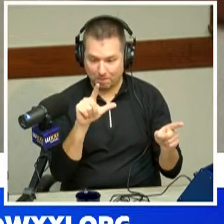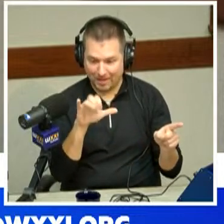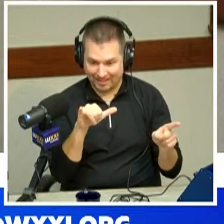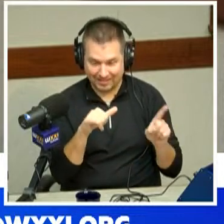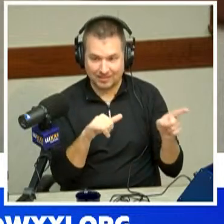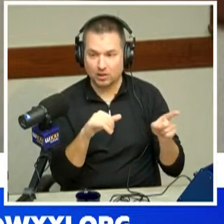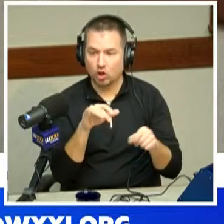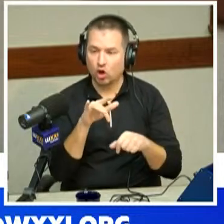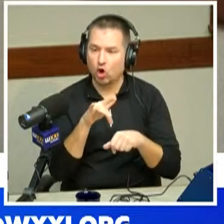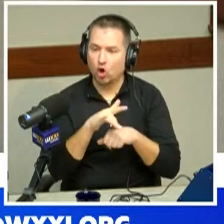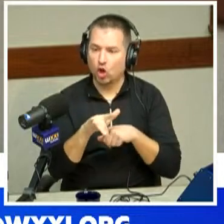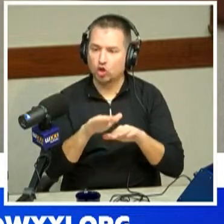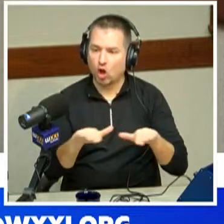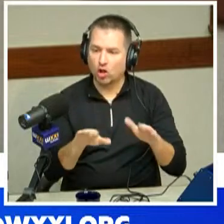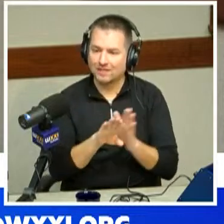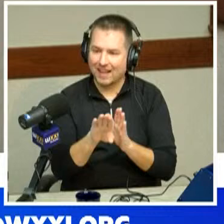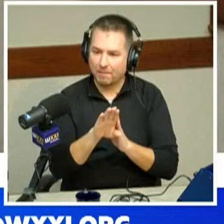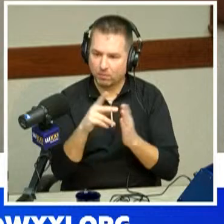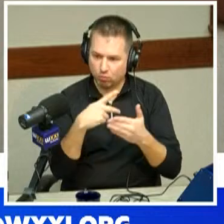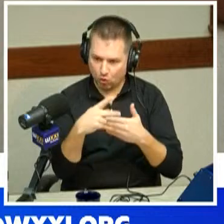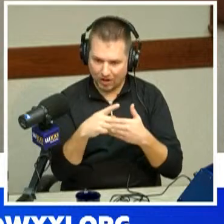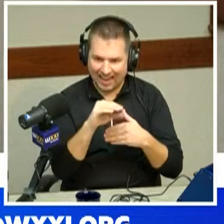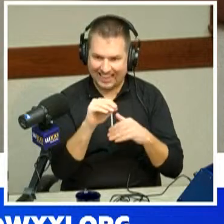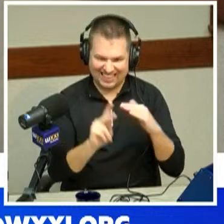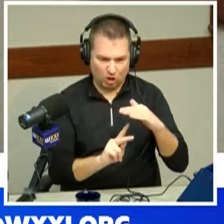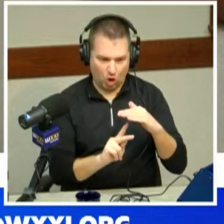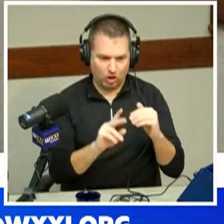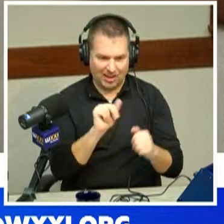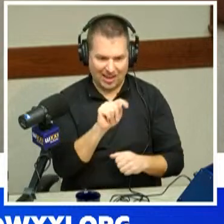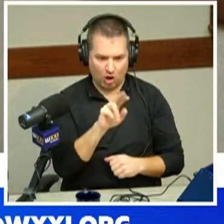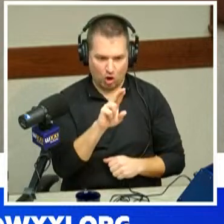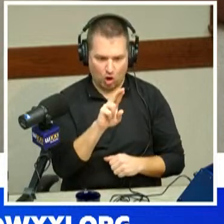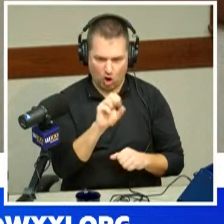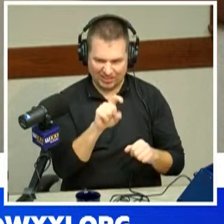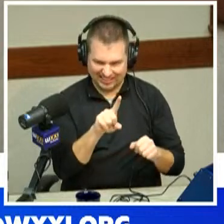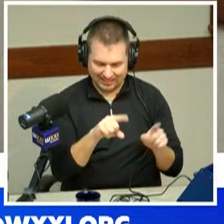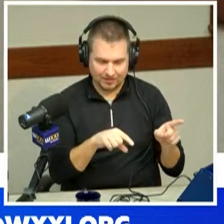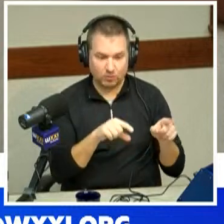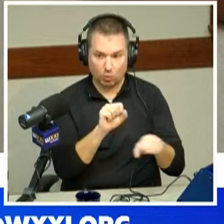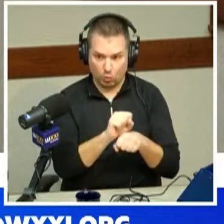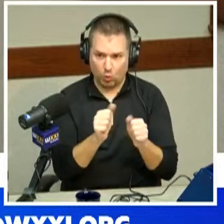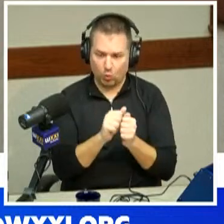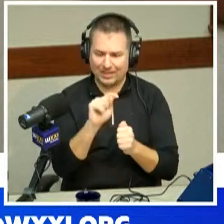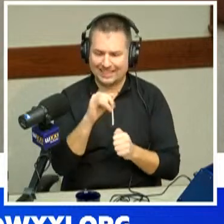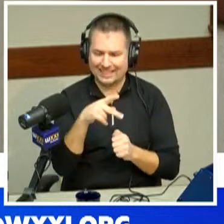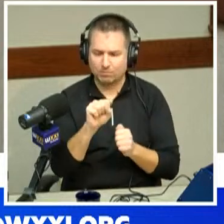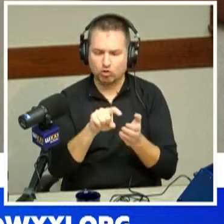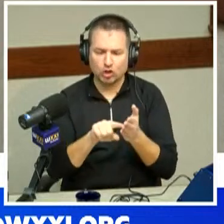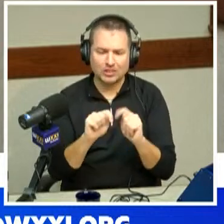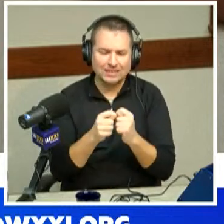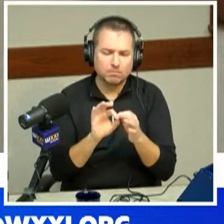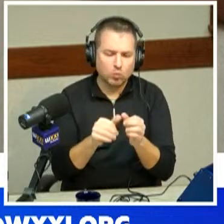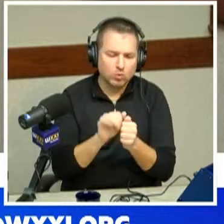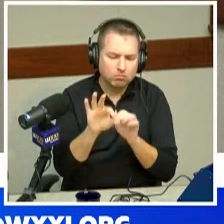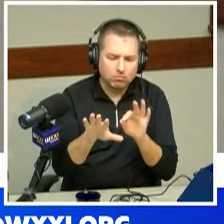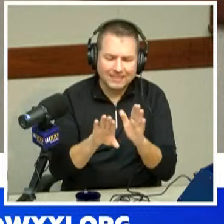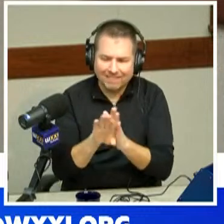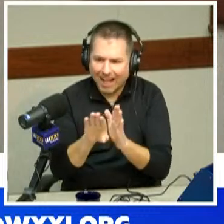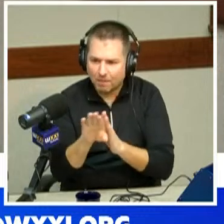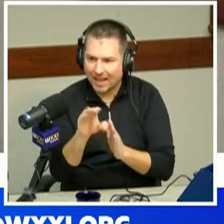Early Childhood programs in kindergarten at the Rochester School for the Deaf she worked with the tips research team on its development and helped recruit participants for an initial